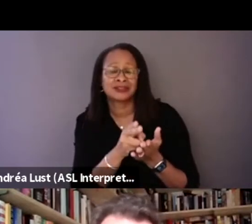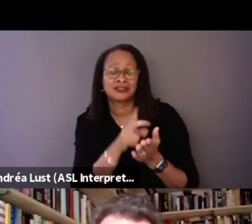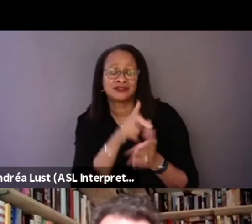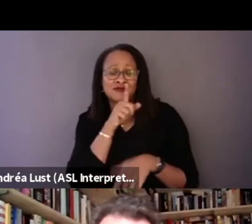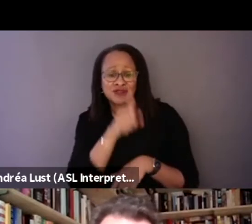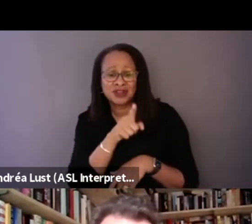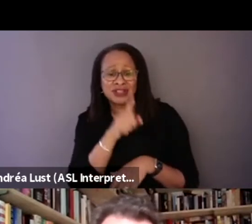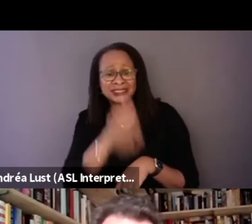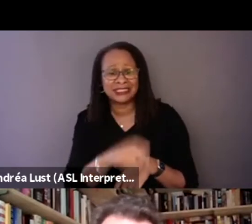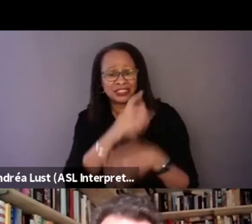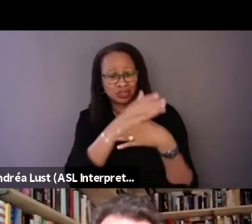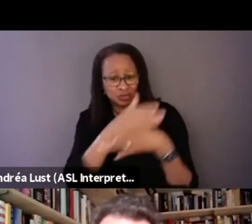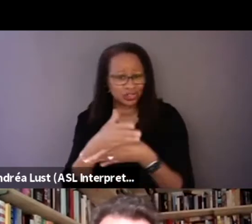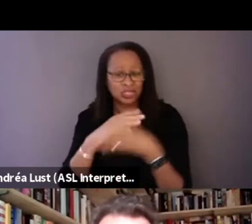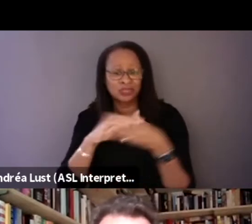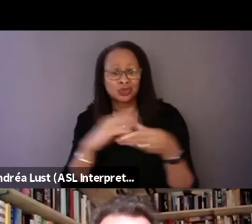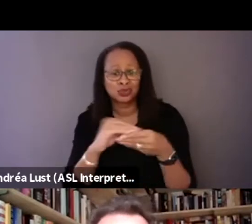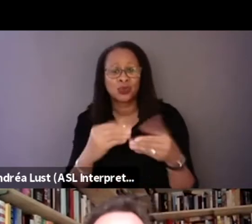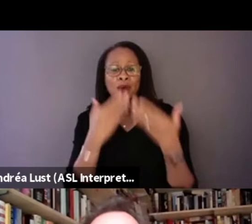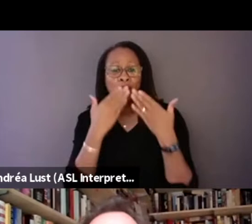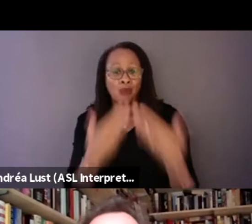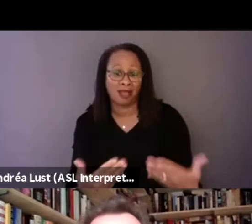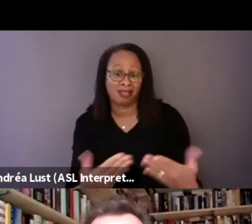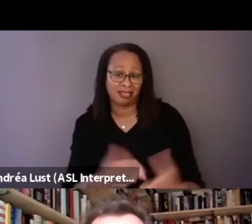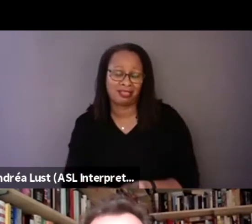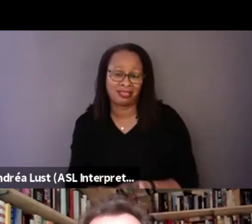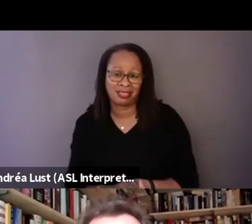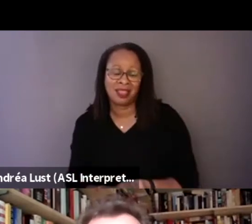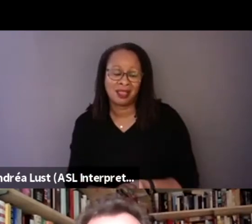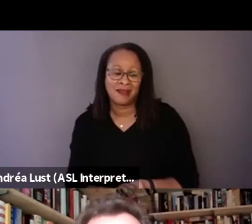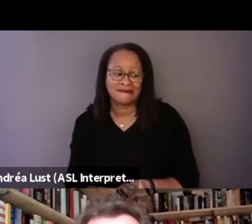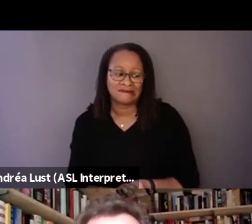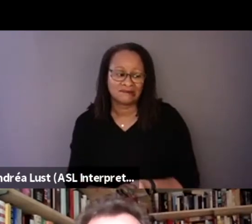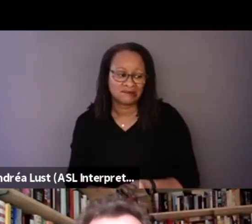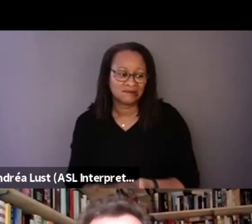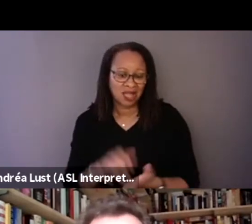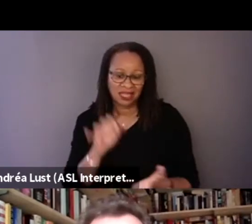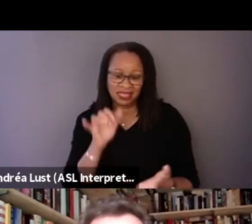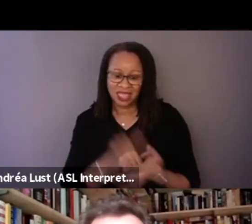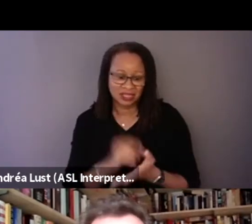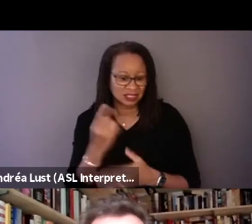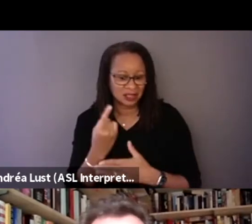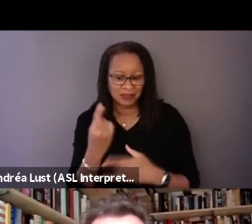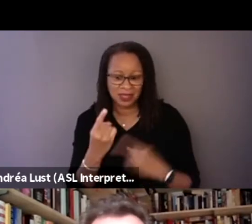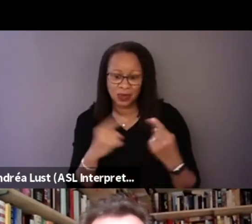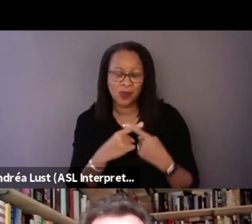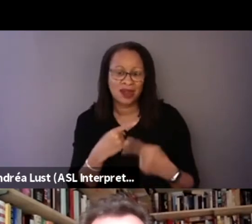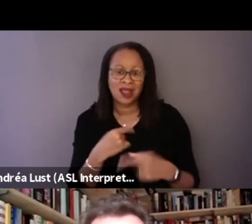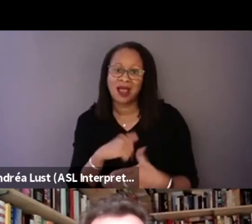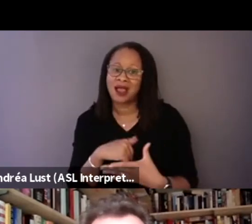the story well. And that was something when I was talking with Nicholas